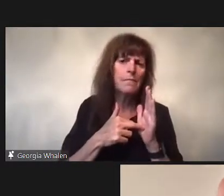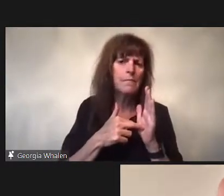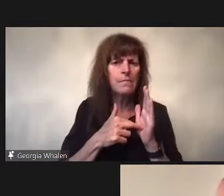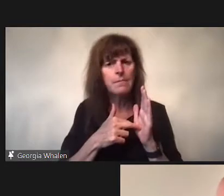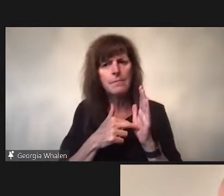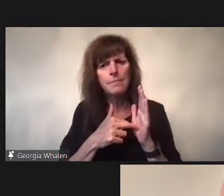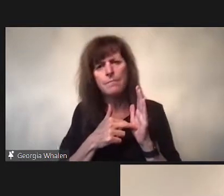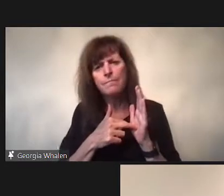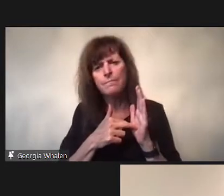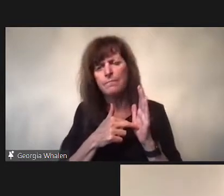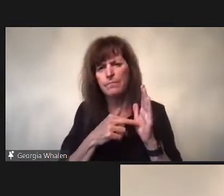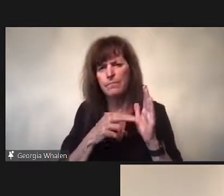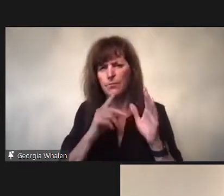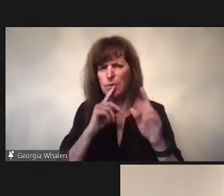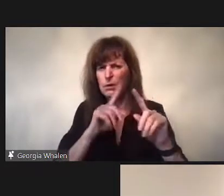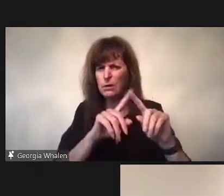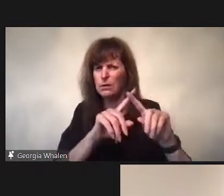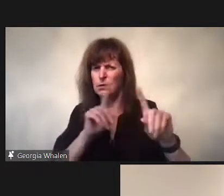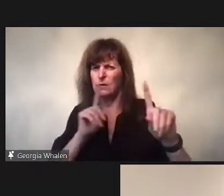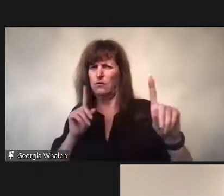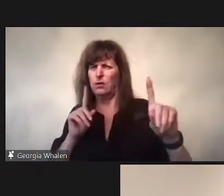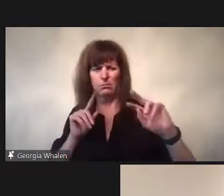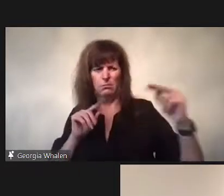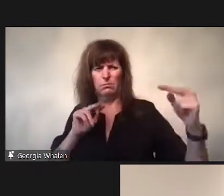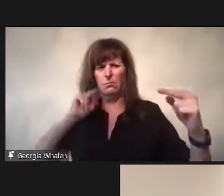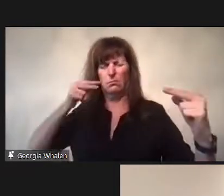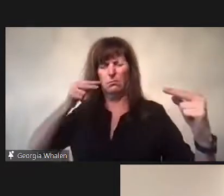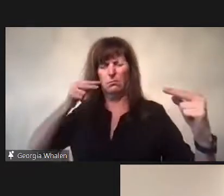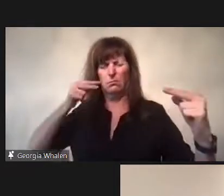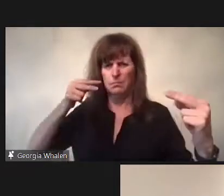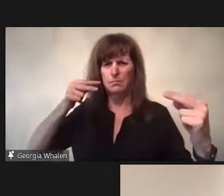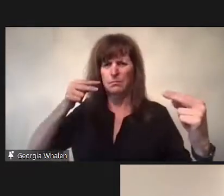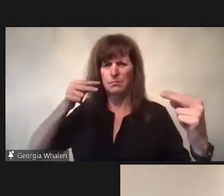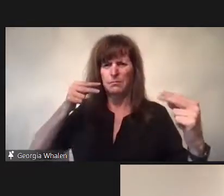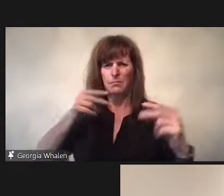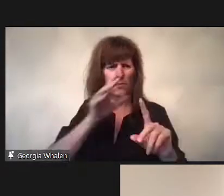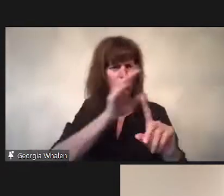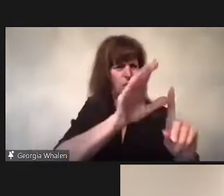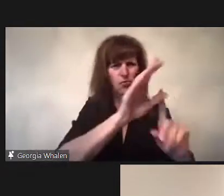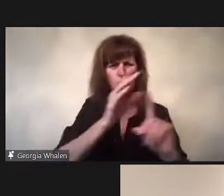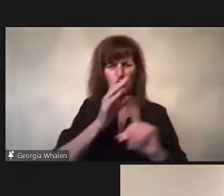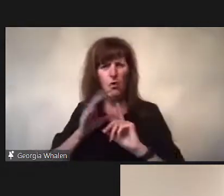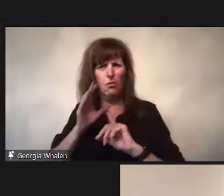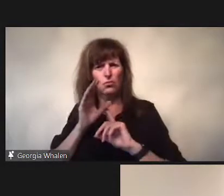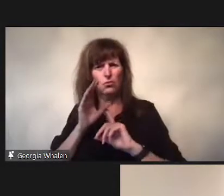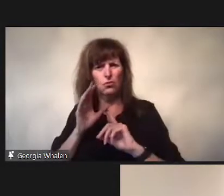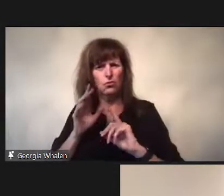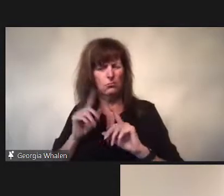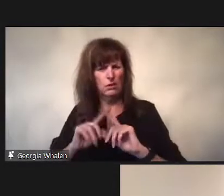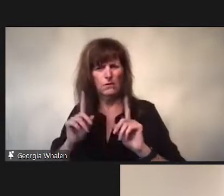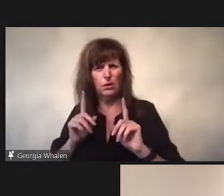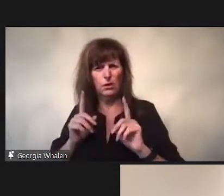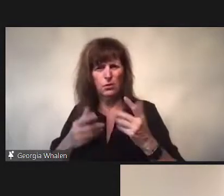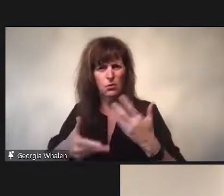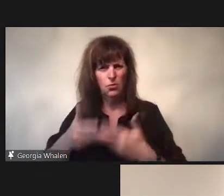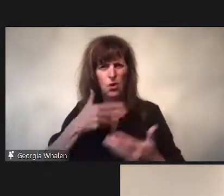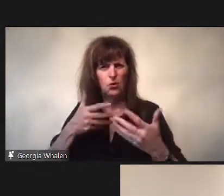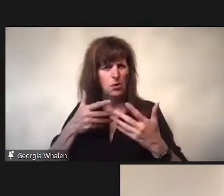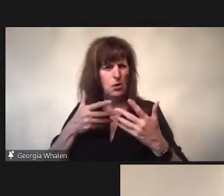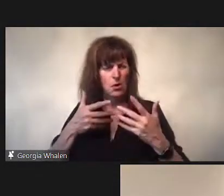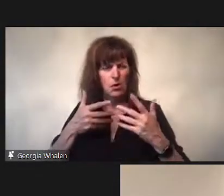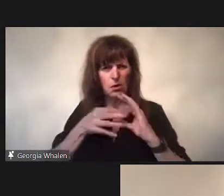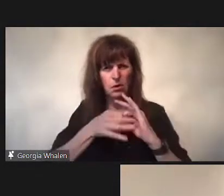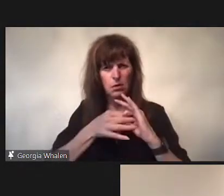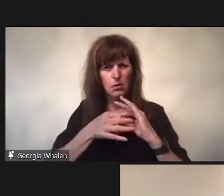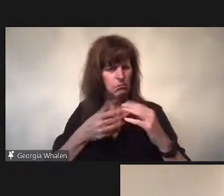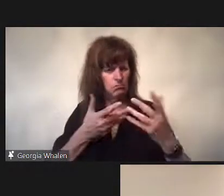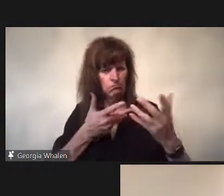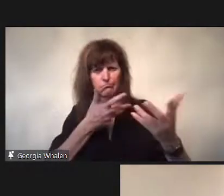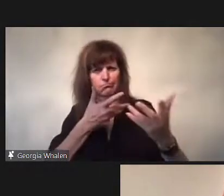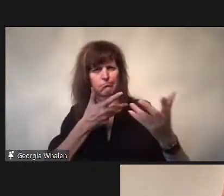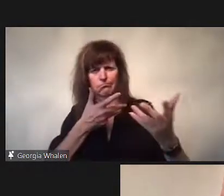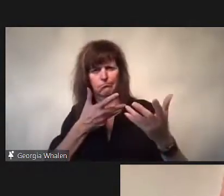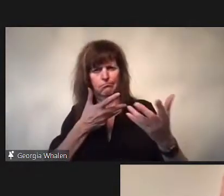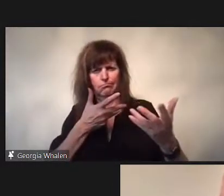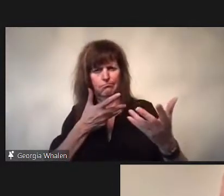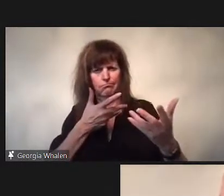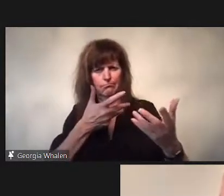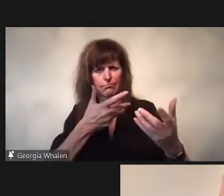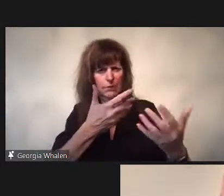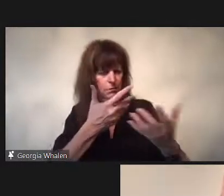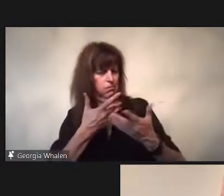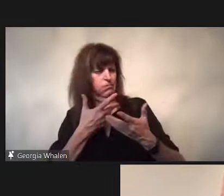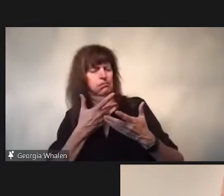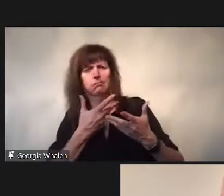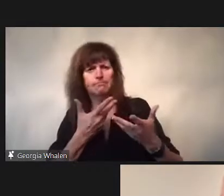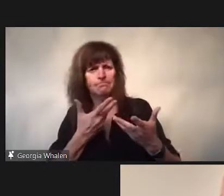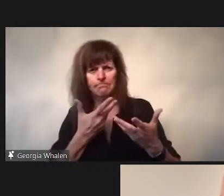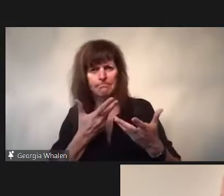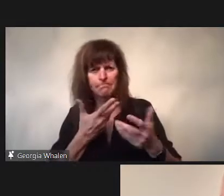it means a corporate social framework defined in the services that are broadly used here, thorugh US terms.